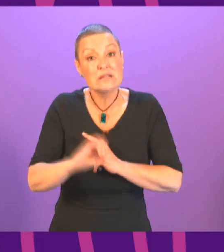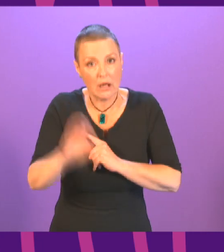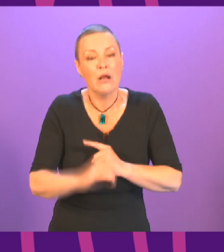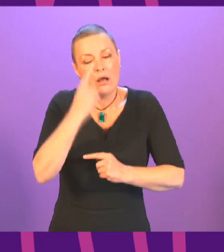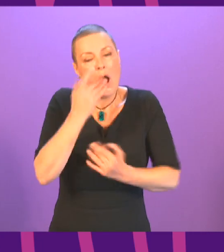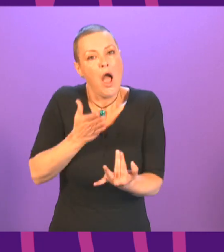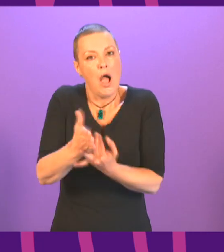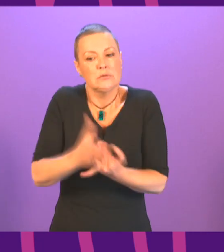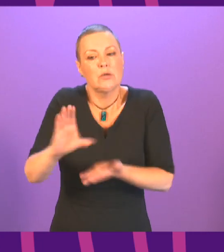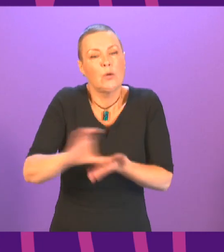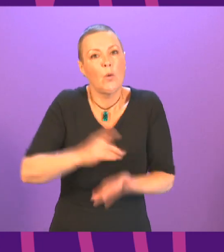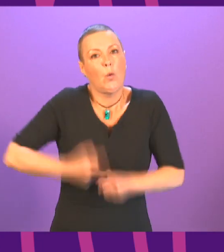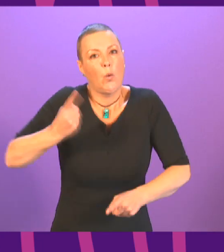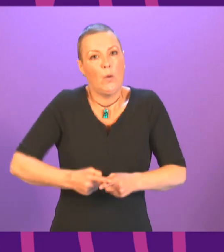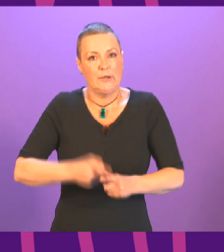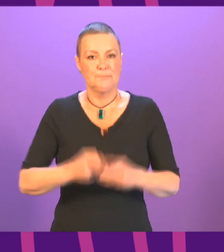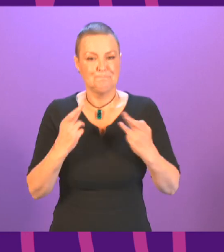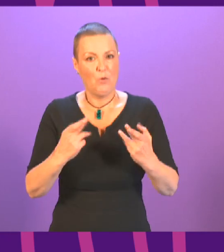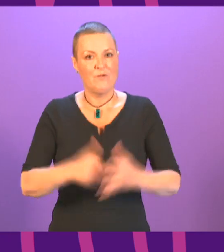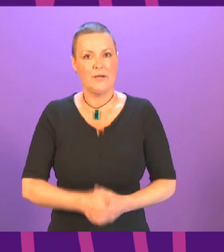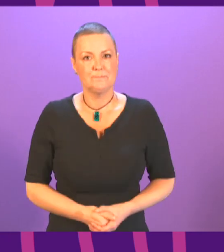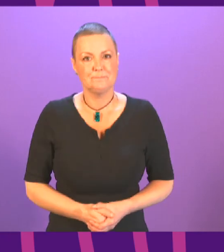extended—to access it as effectively as possible.